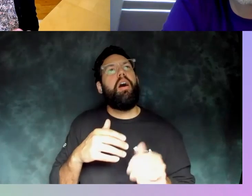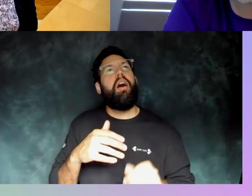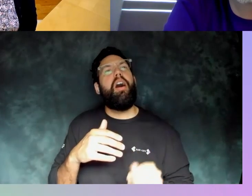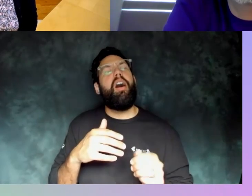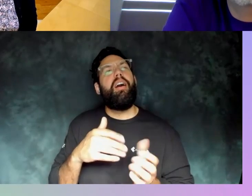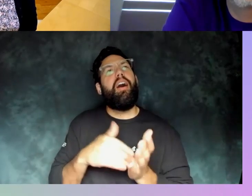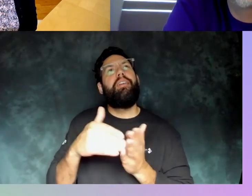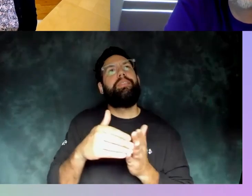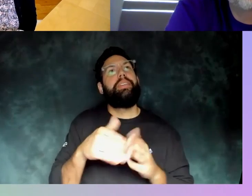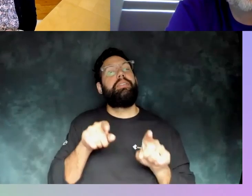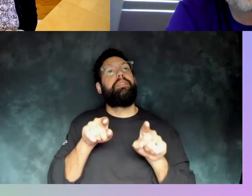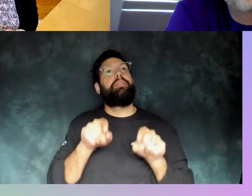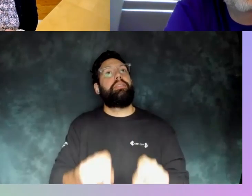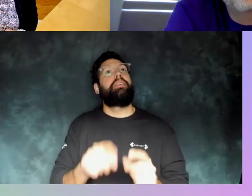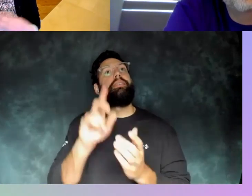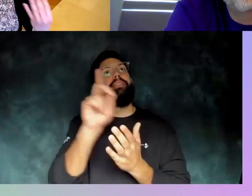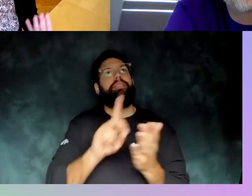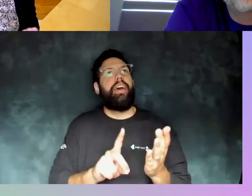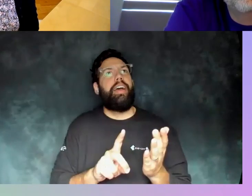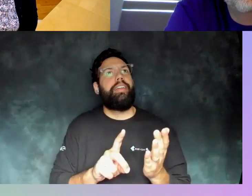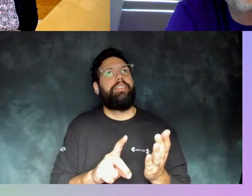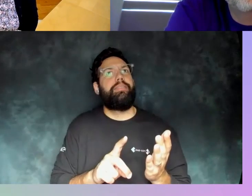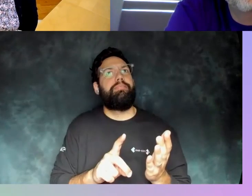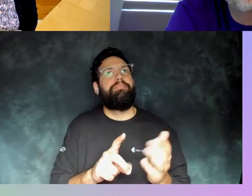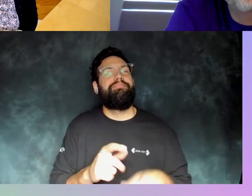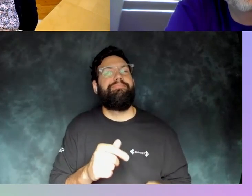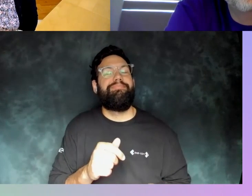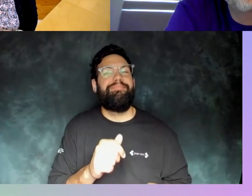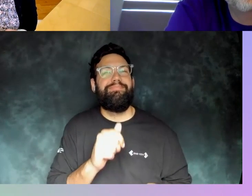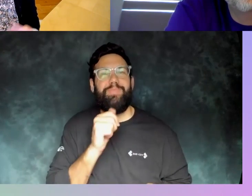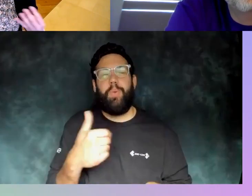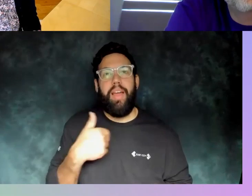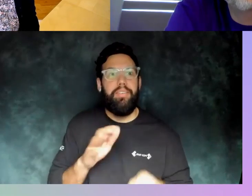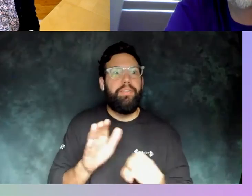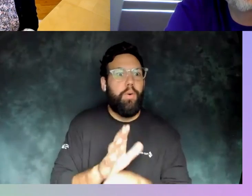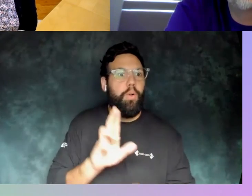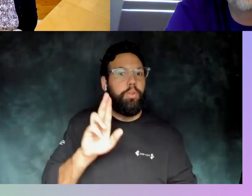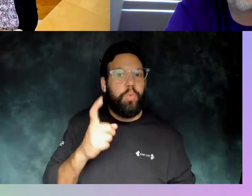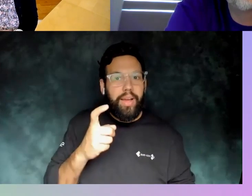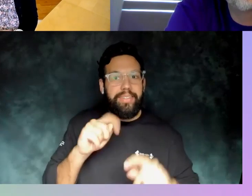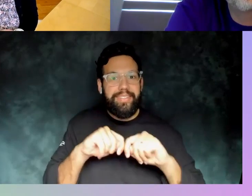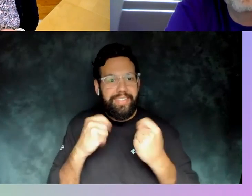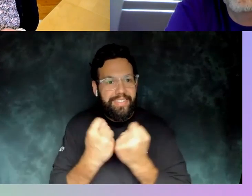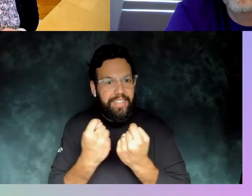you're part of those worlds, and you go for it. I support